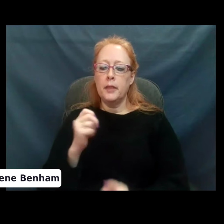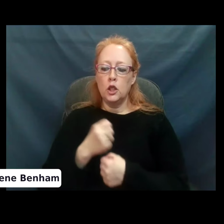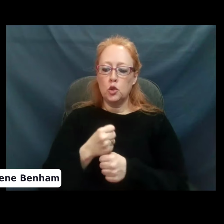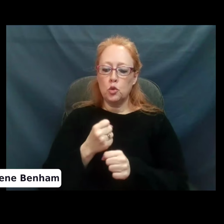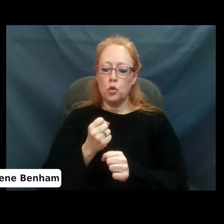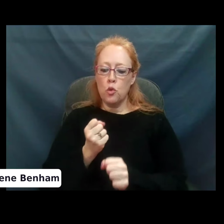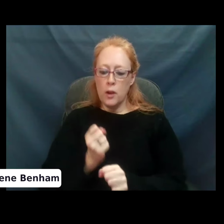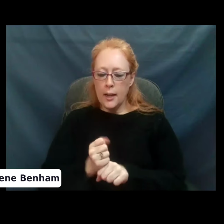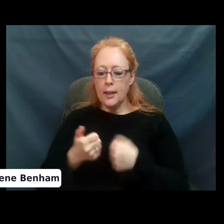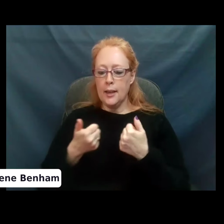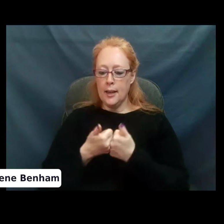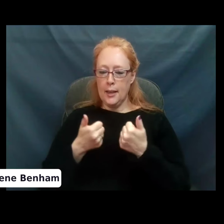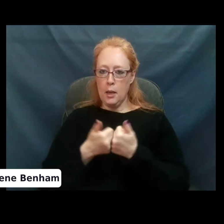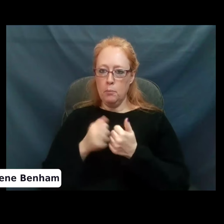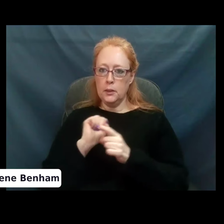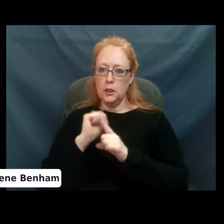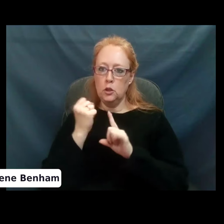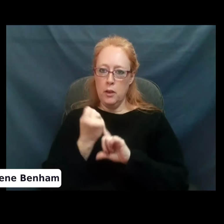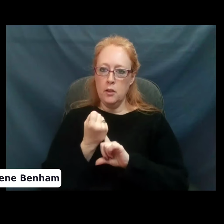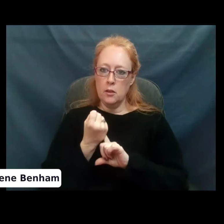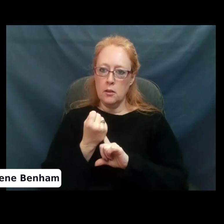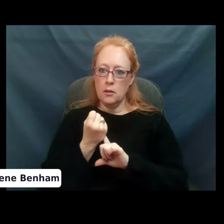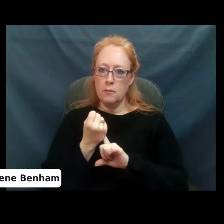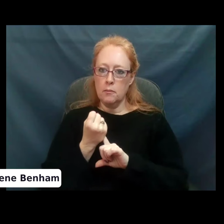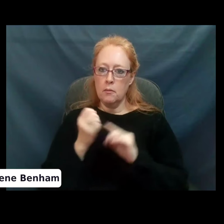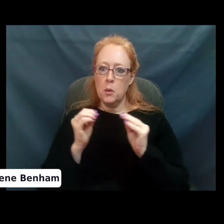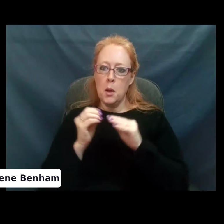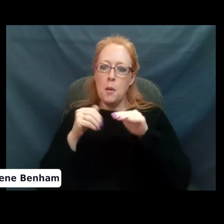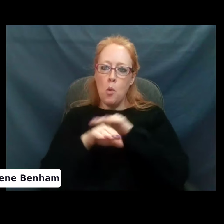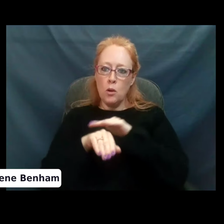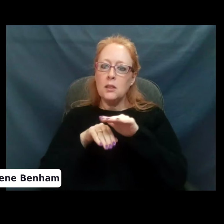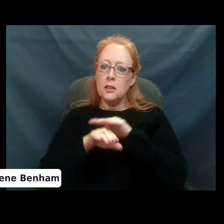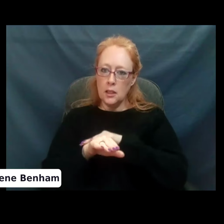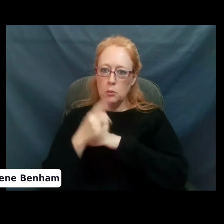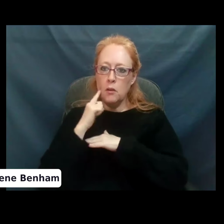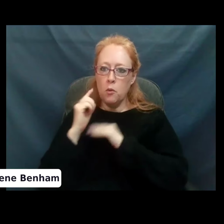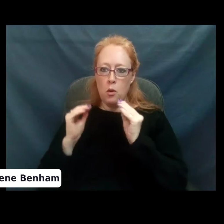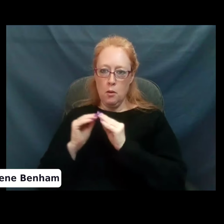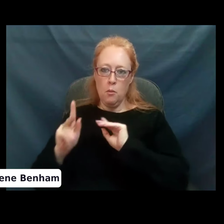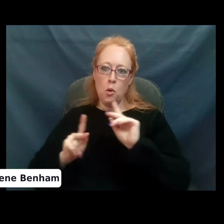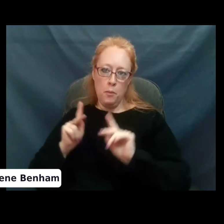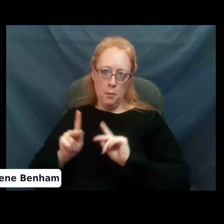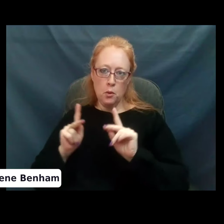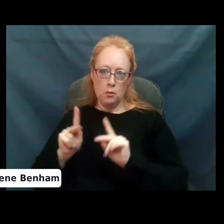Again this would work a lot like our modifications and Avalon where there's.